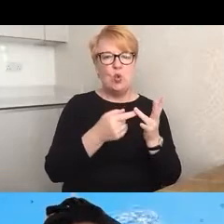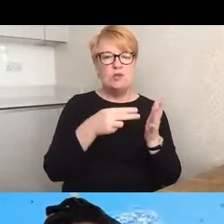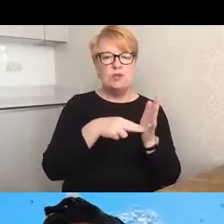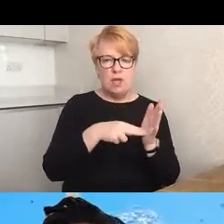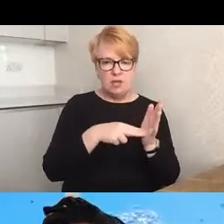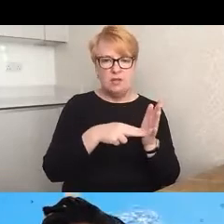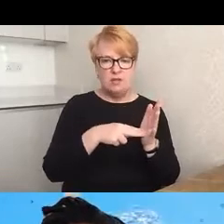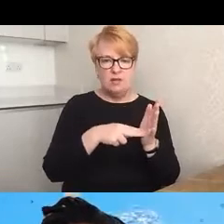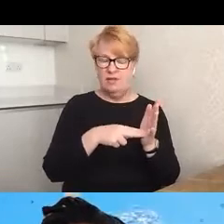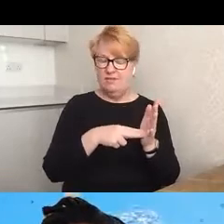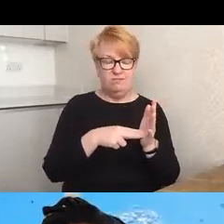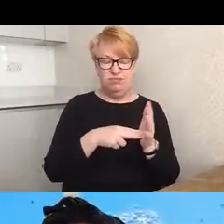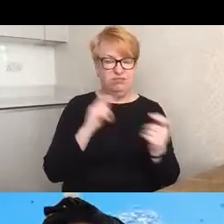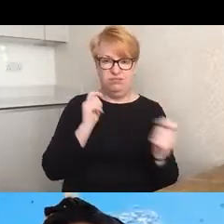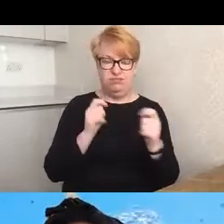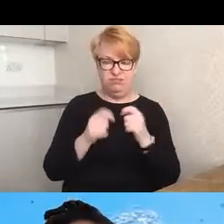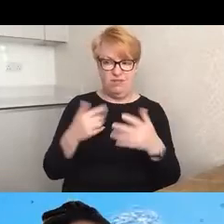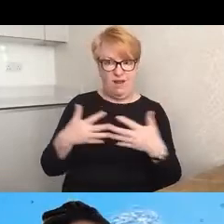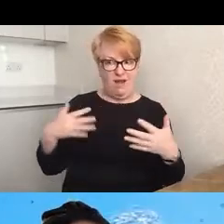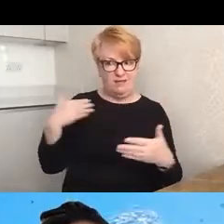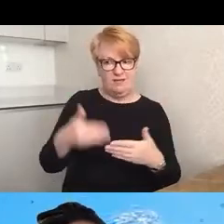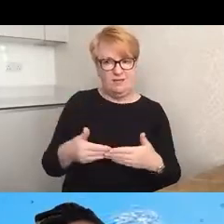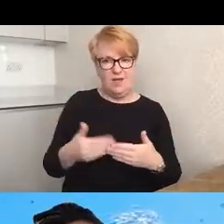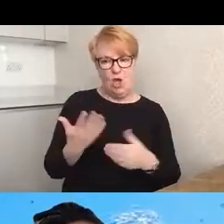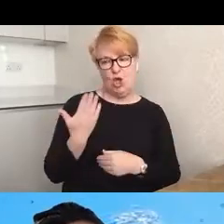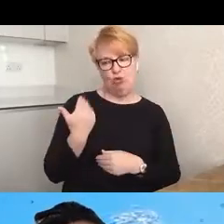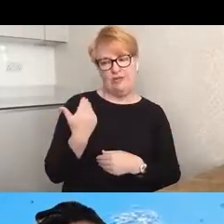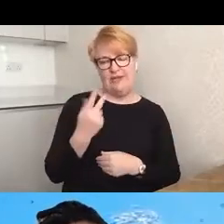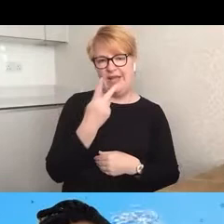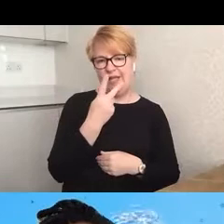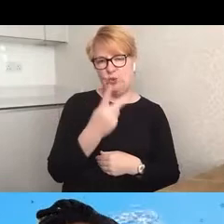massively, but there's been a real shift in the last 25 or so years,